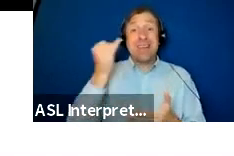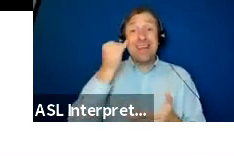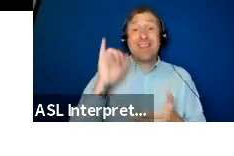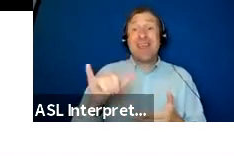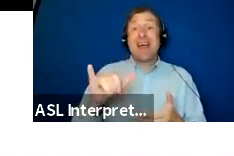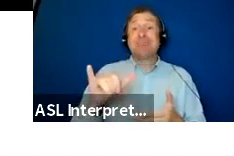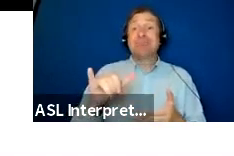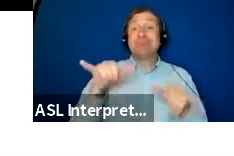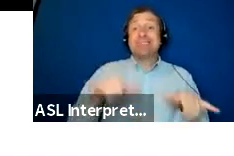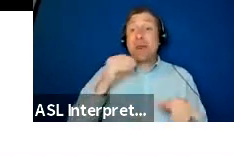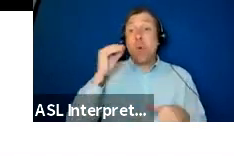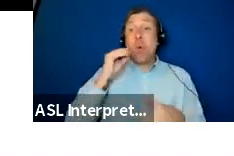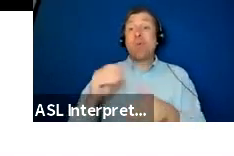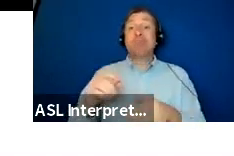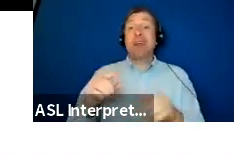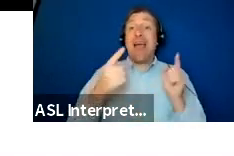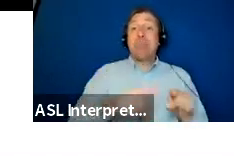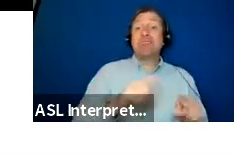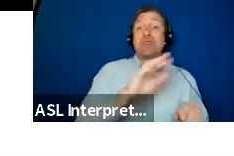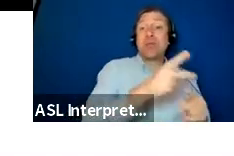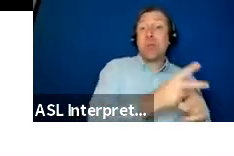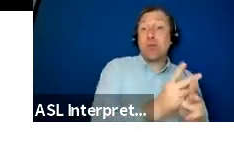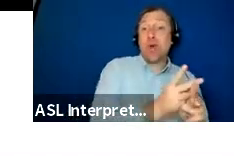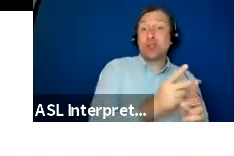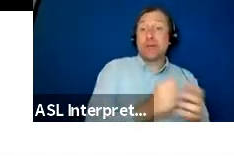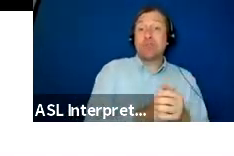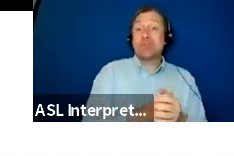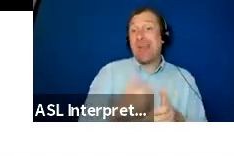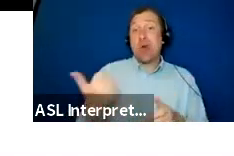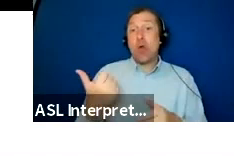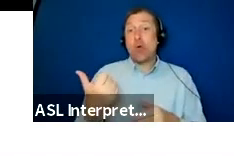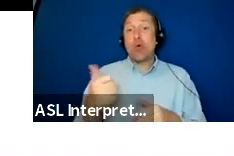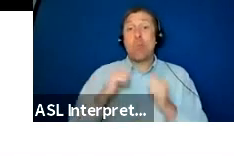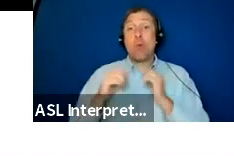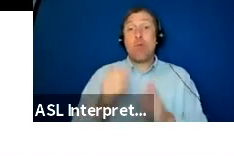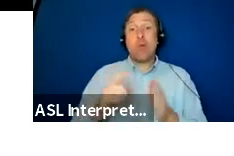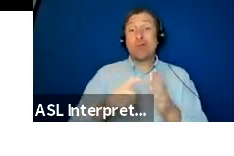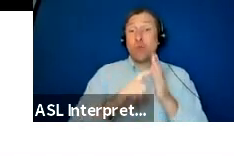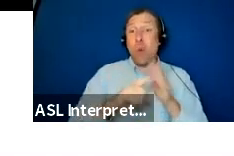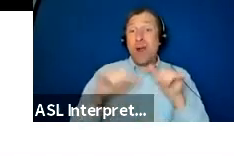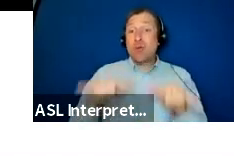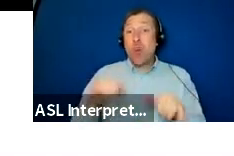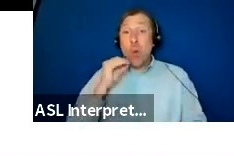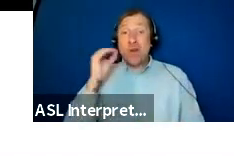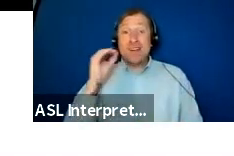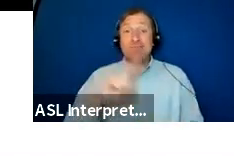And of course the rest, all other performers who will be requested to quarantine or required to quarantine for those reasons